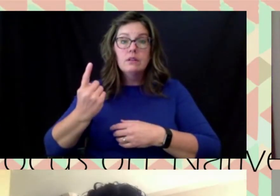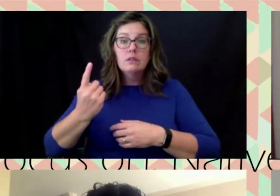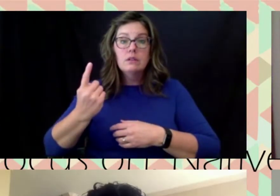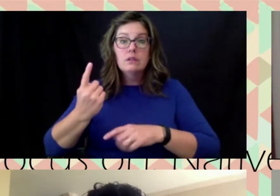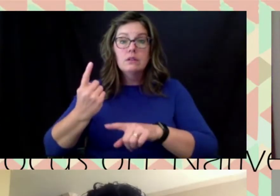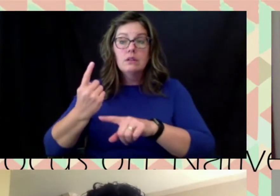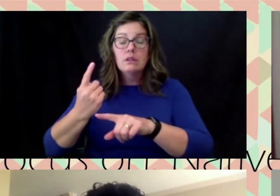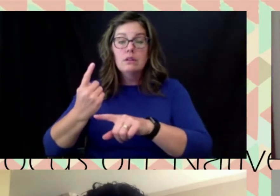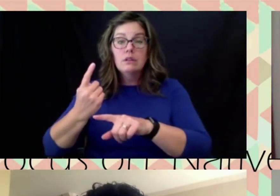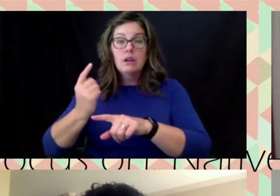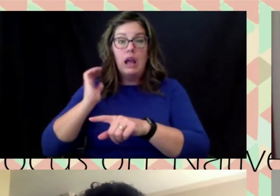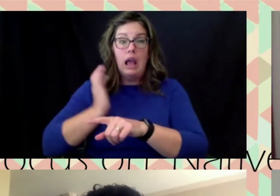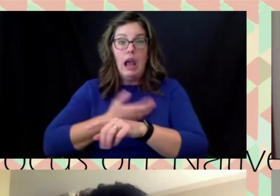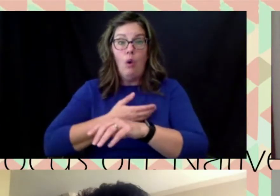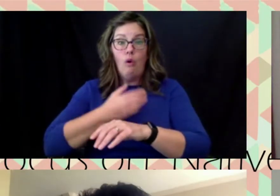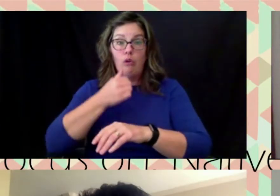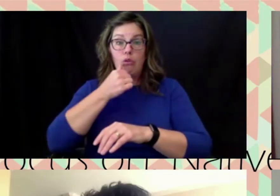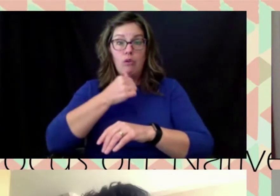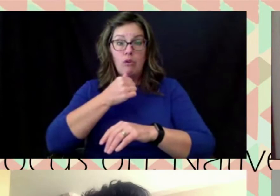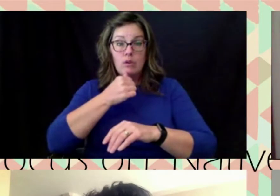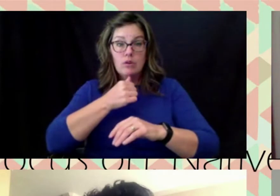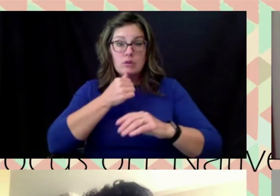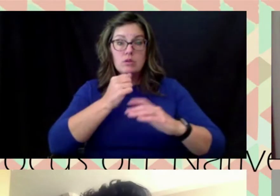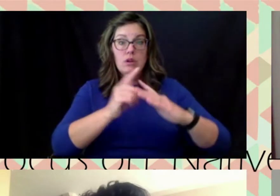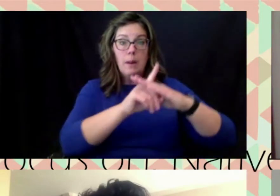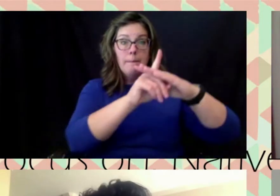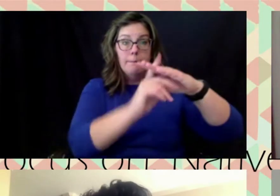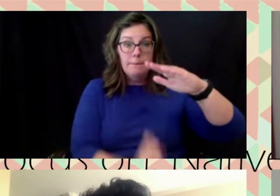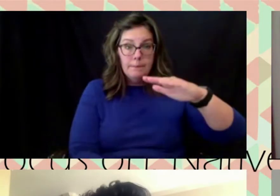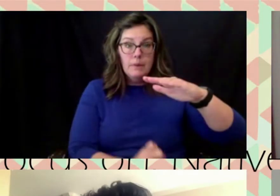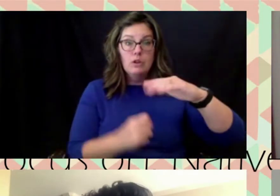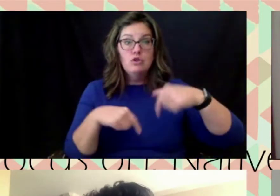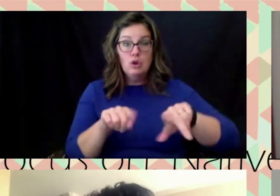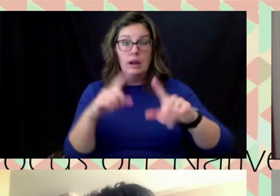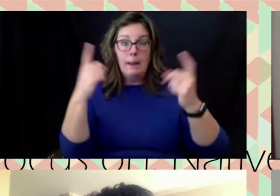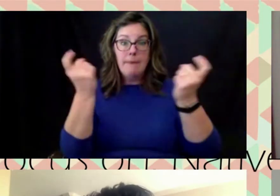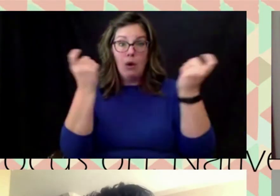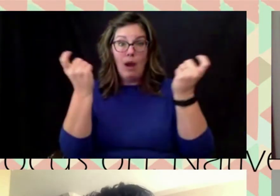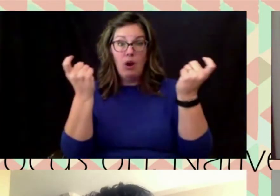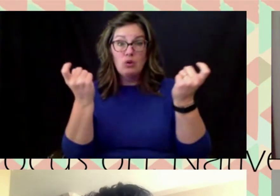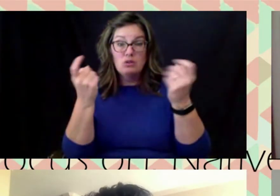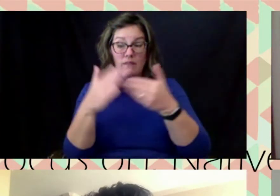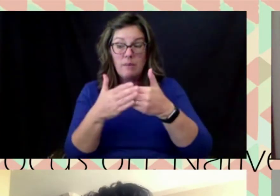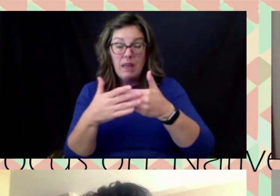the mandari powwow um so from that point forward we reached out to one of our partners the north